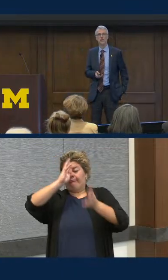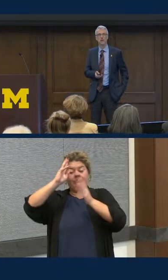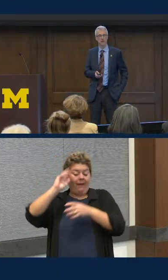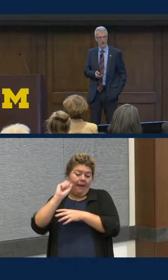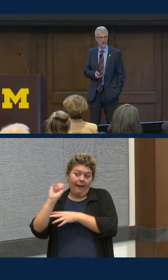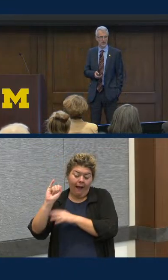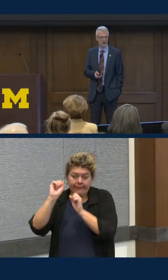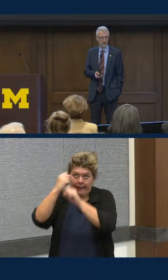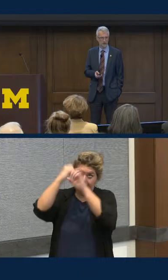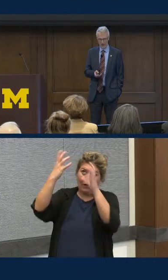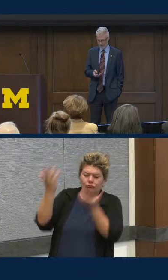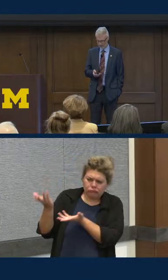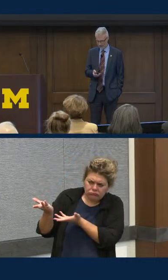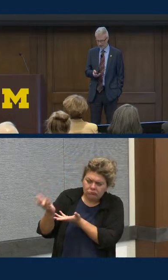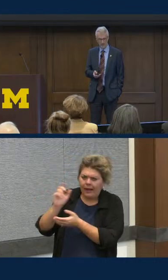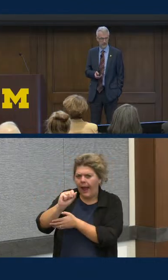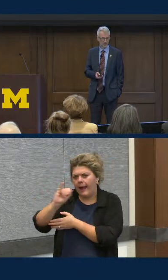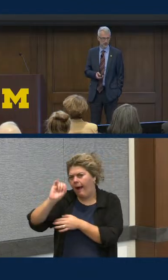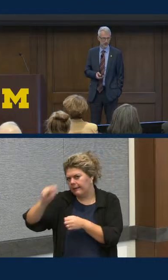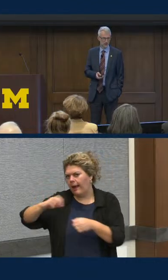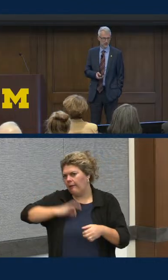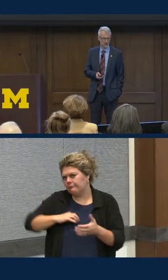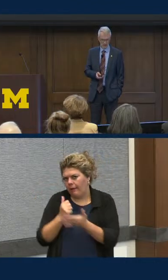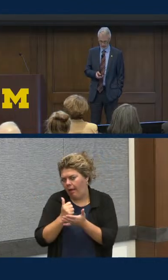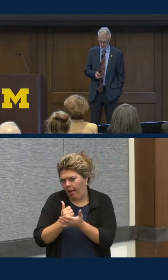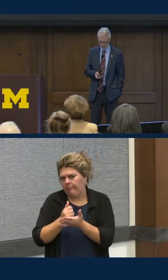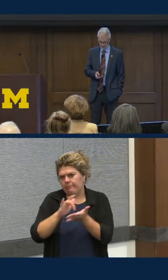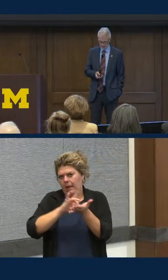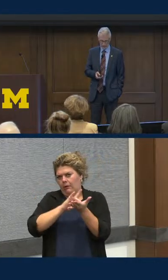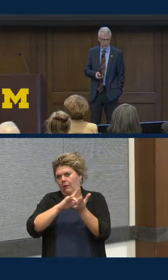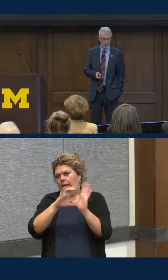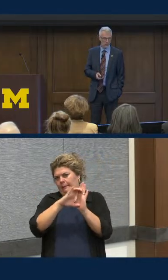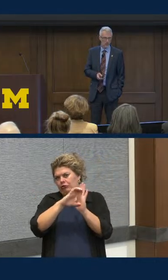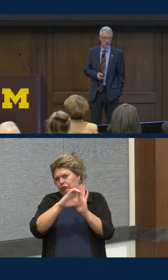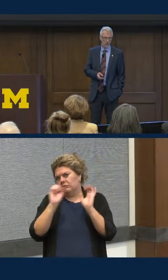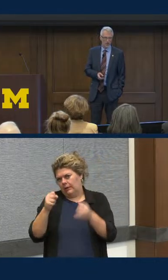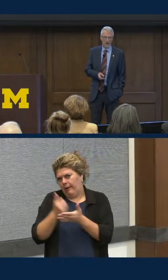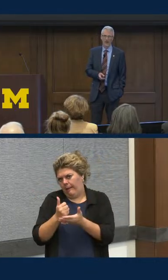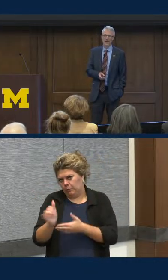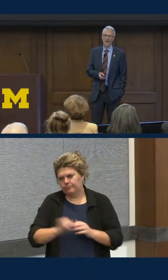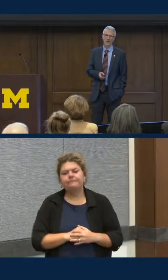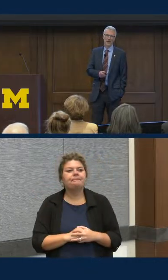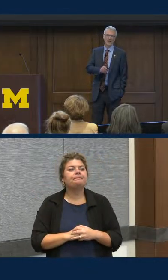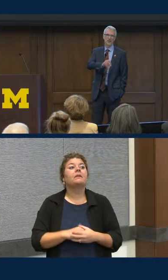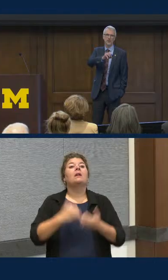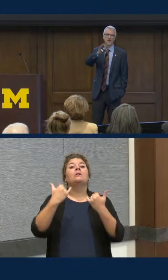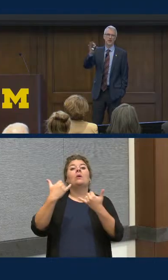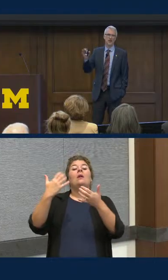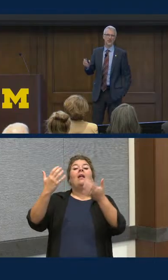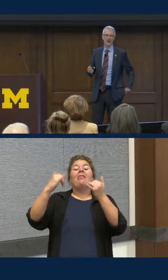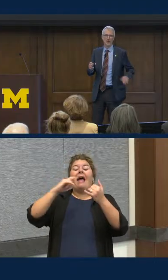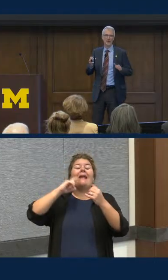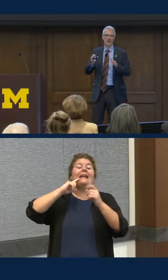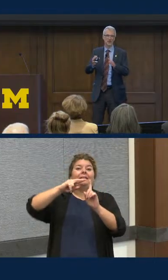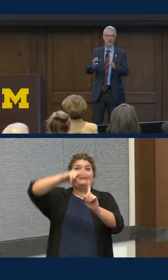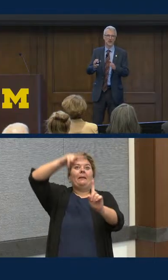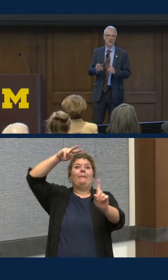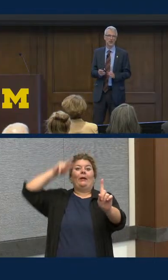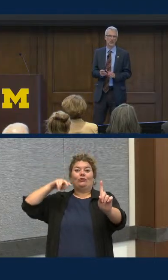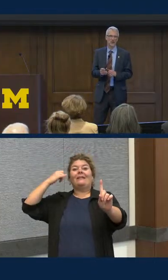helpful in that aspect of medical imaging as well. All right so that's the big picture. Now I'm going to Zoom